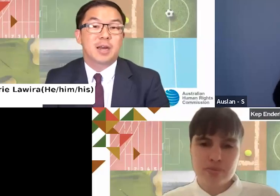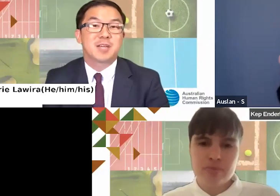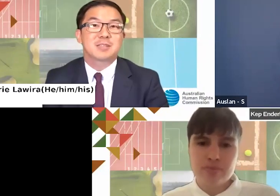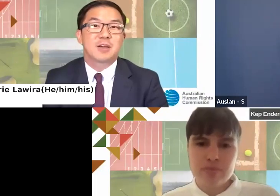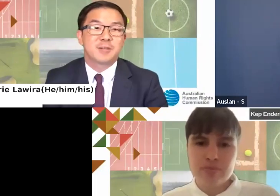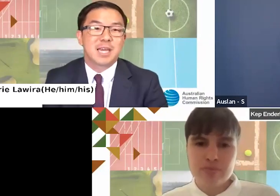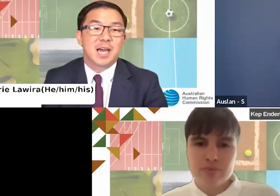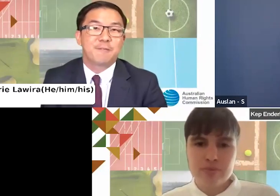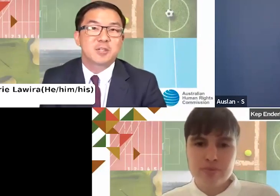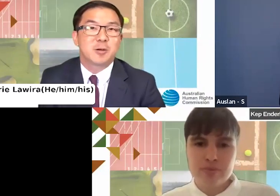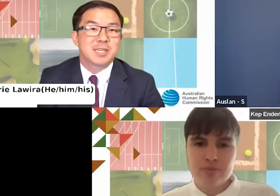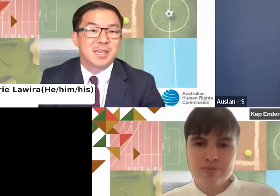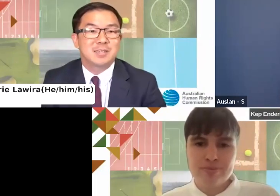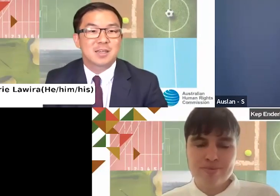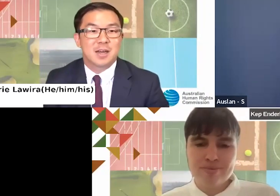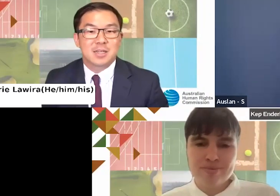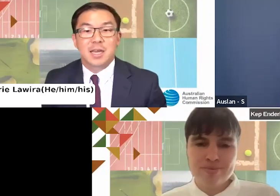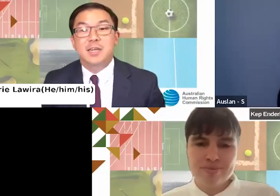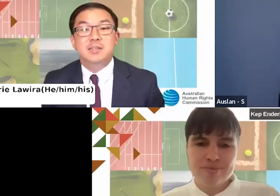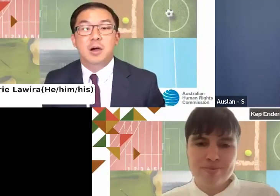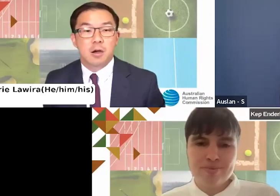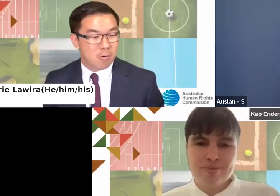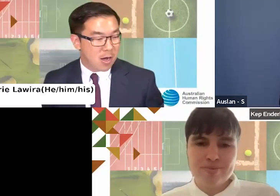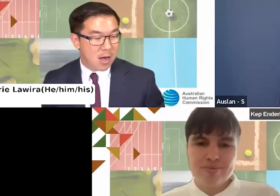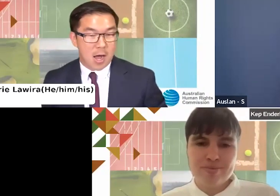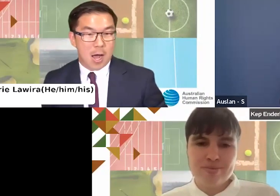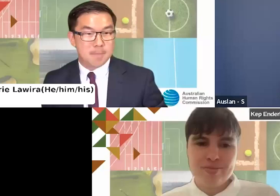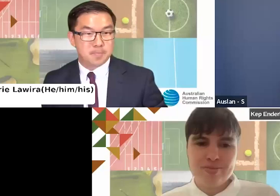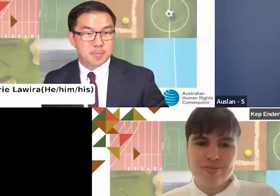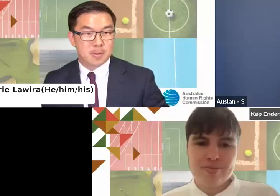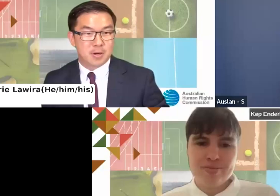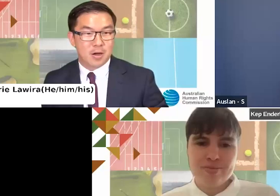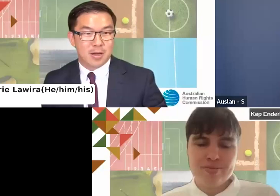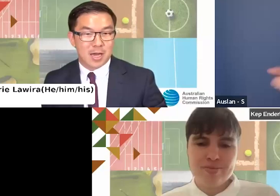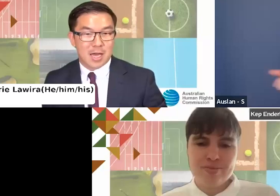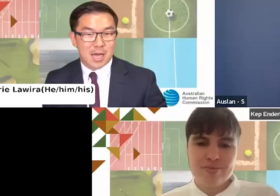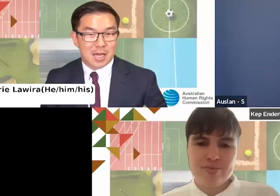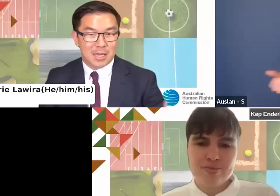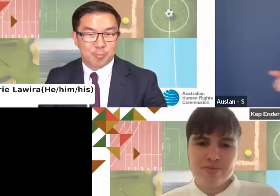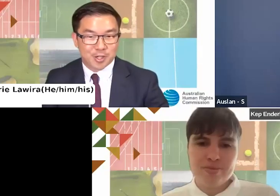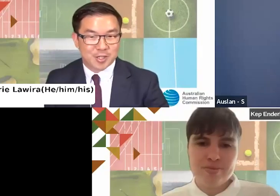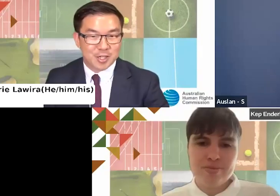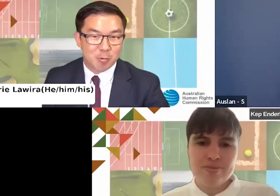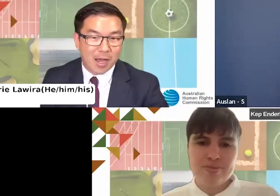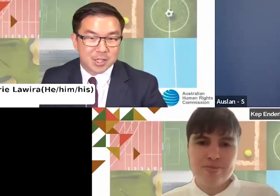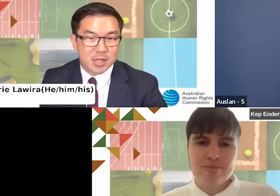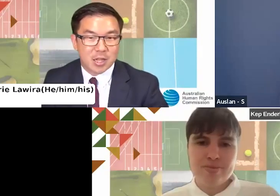And I've done for for 20 years, ten years ago, you know, in a pressure situation,